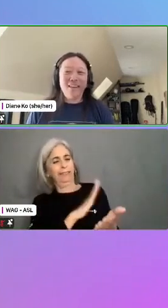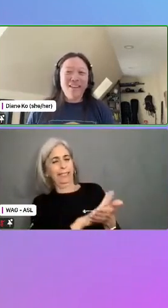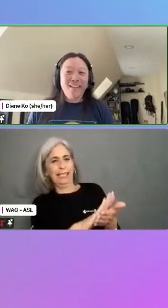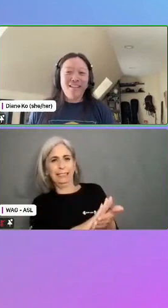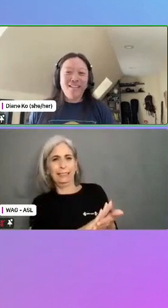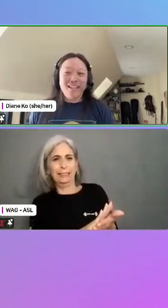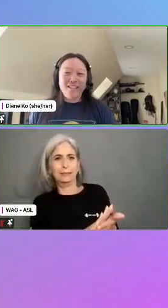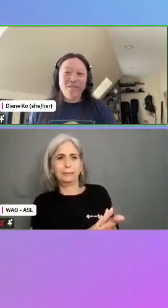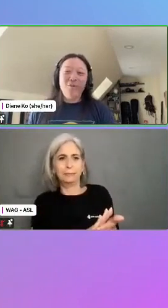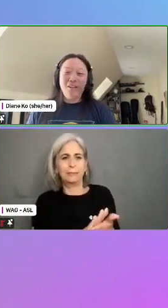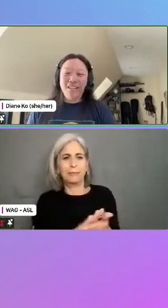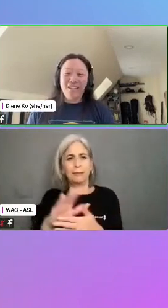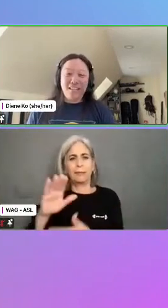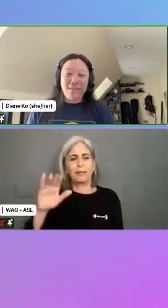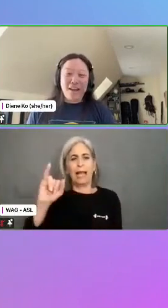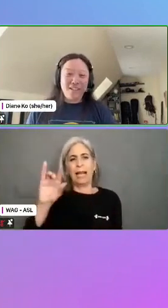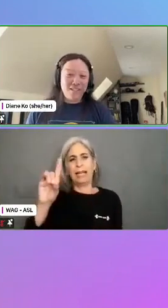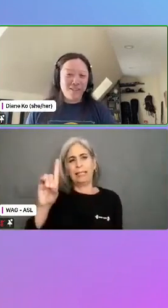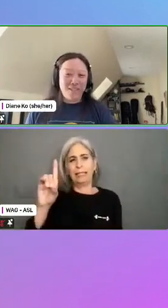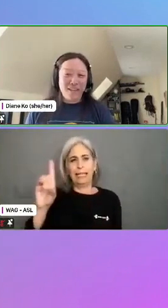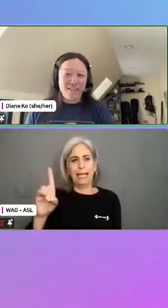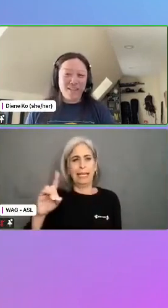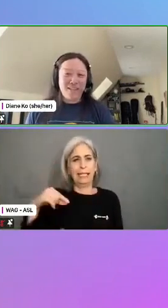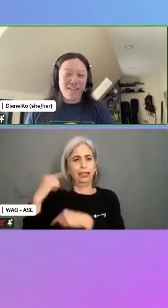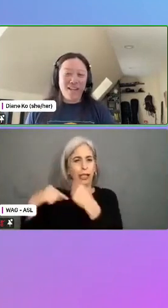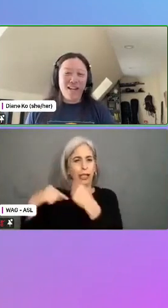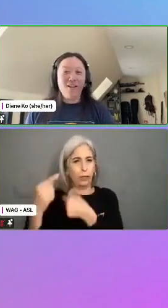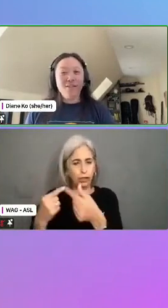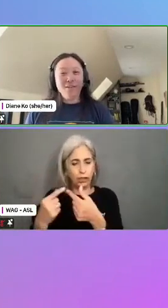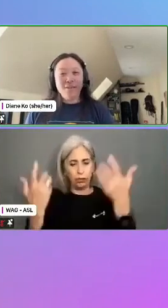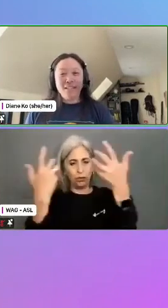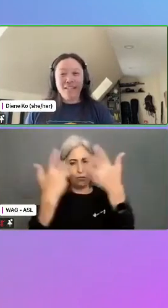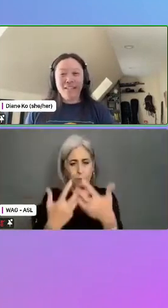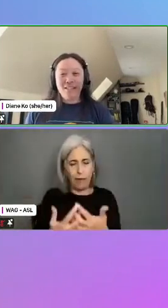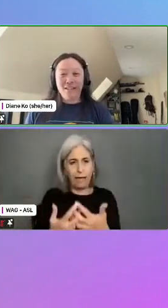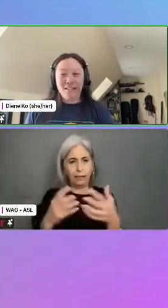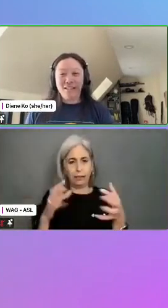a title ID prop and a desk ID prop. Short for description ID. I didn't feel like writing